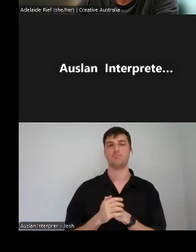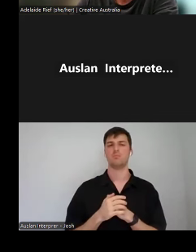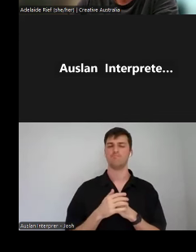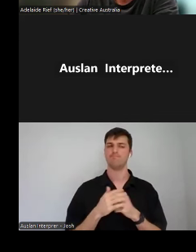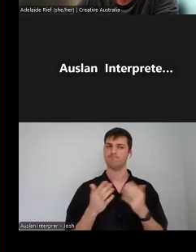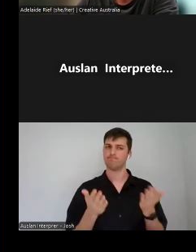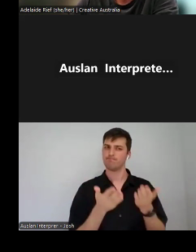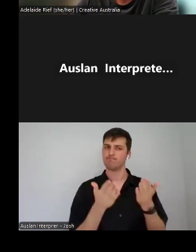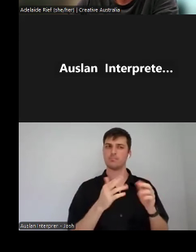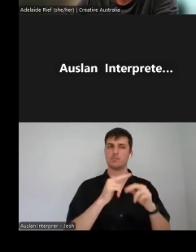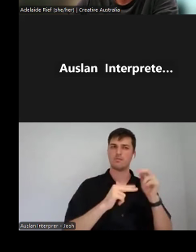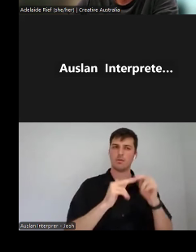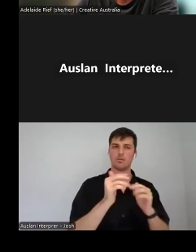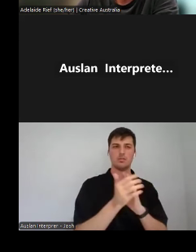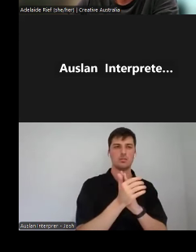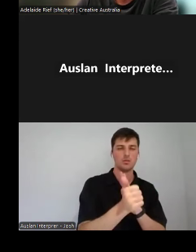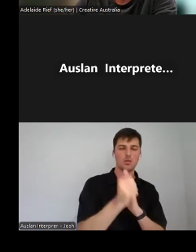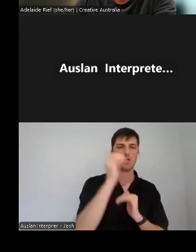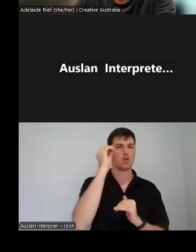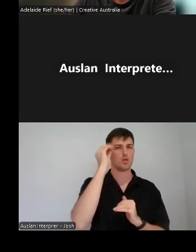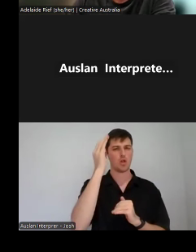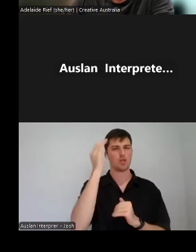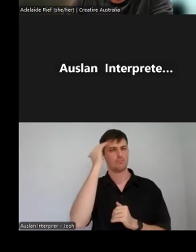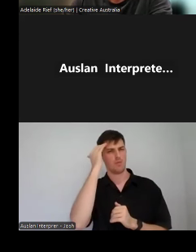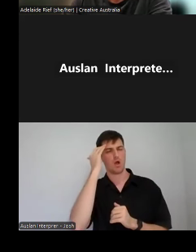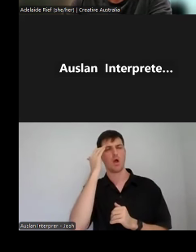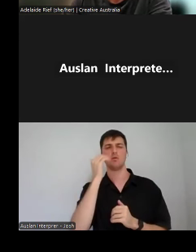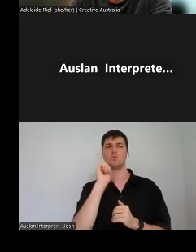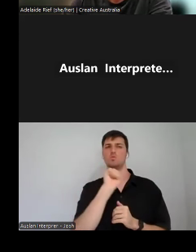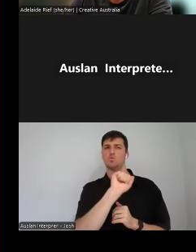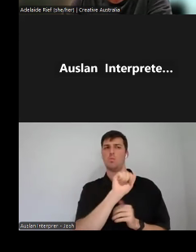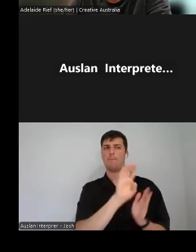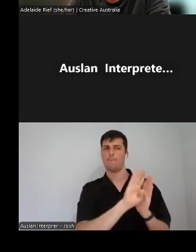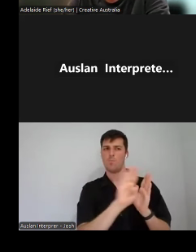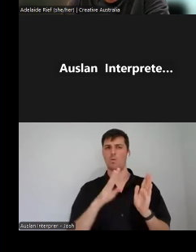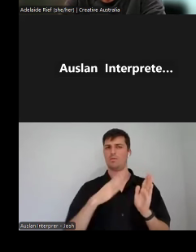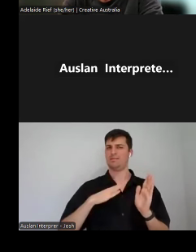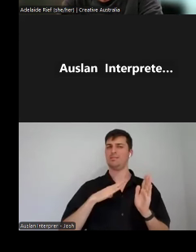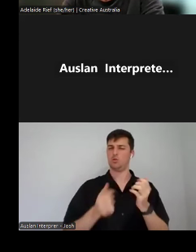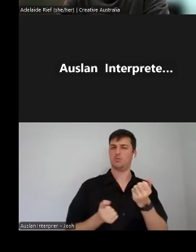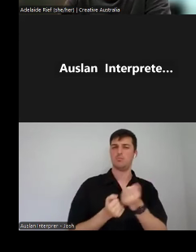the knowledge and the mindsets that you and your Board need to support best practice governance.